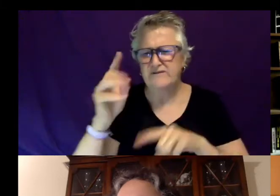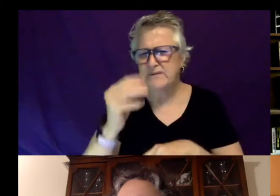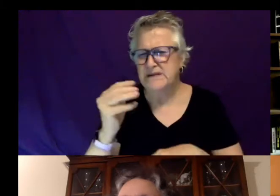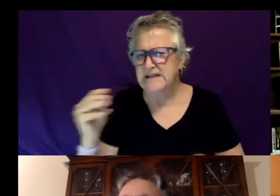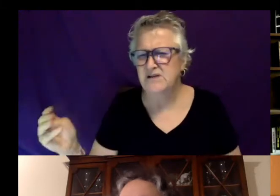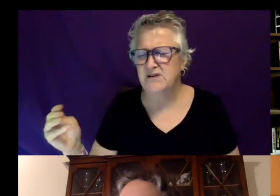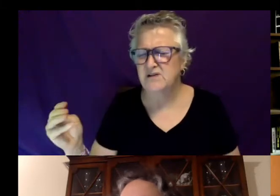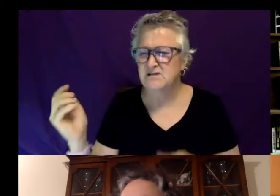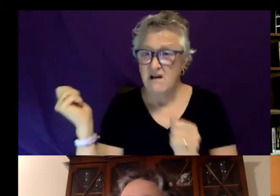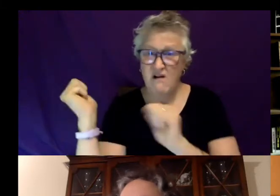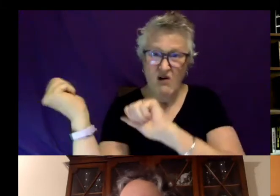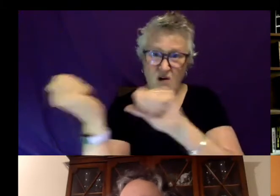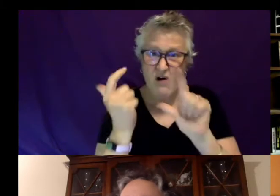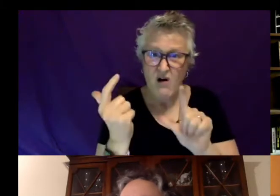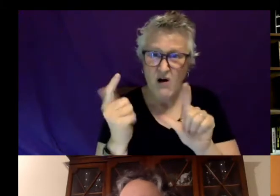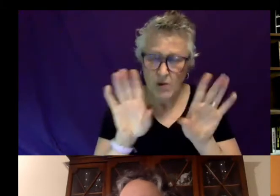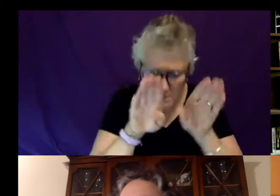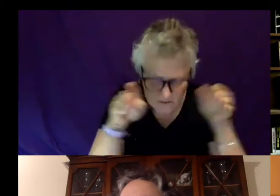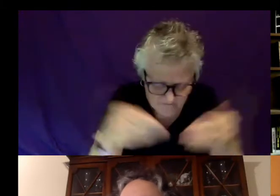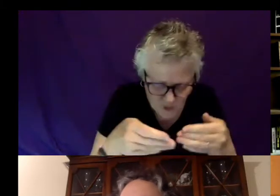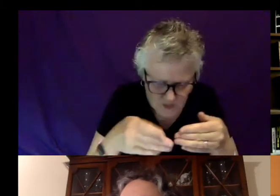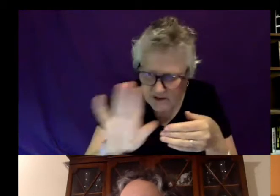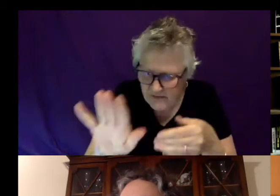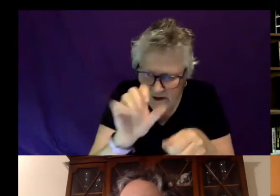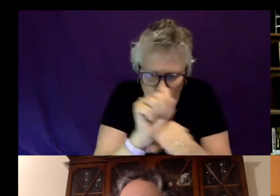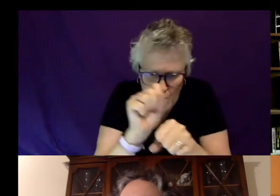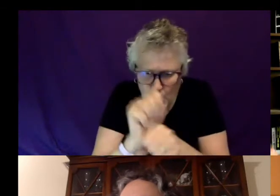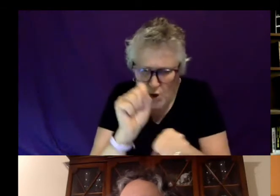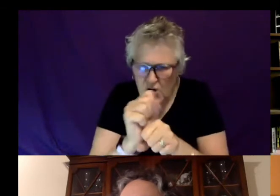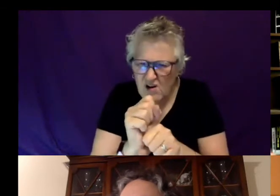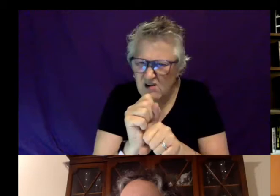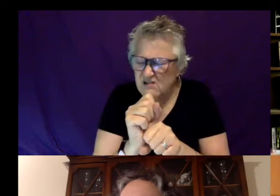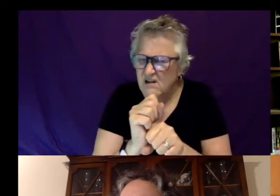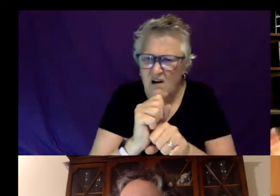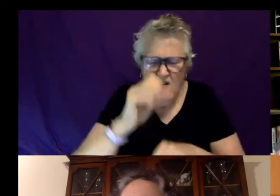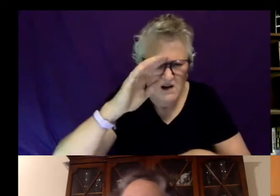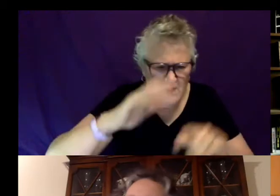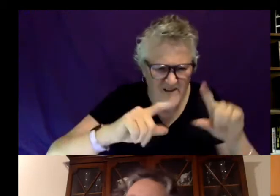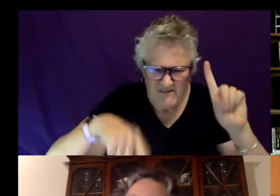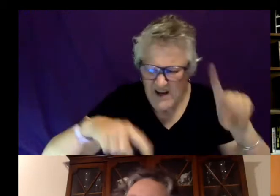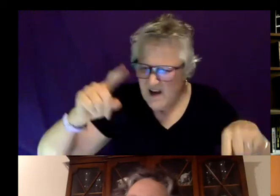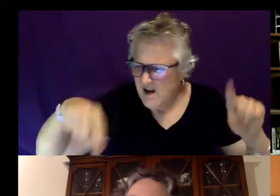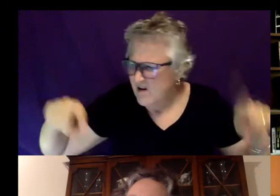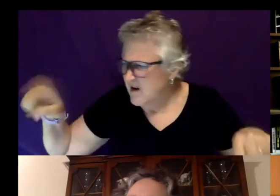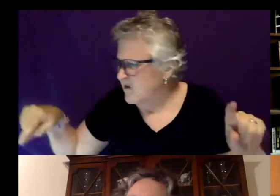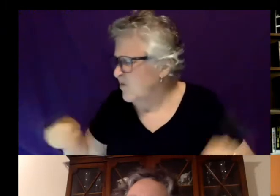and everybody was doing something different. And I just knew I wanted to be in that room,